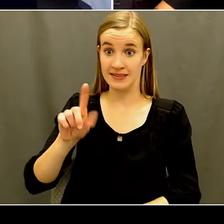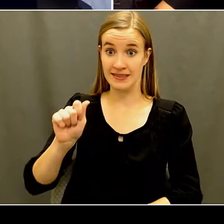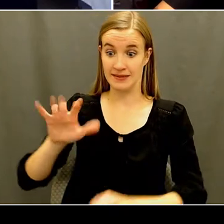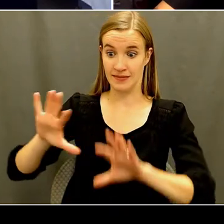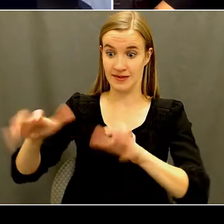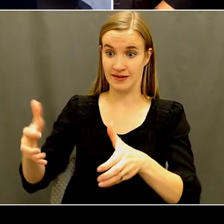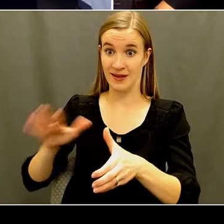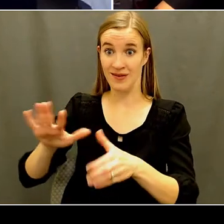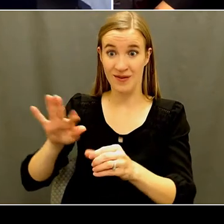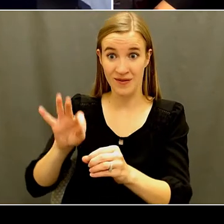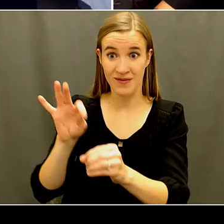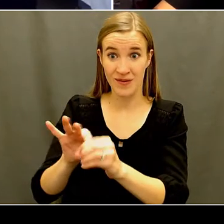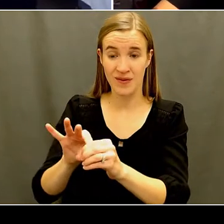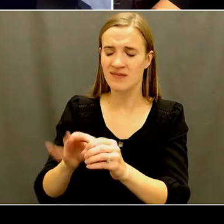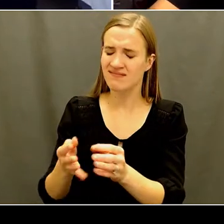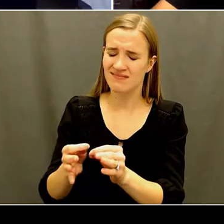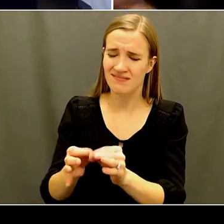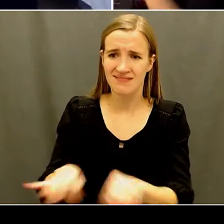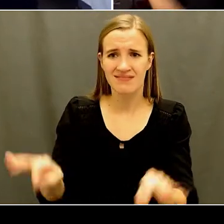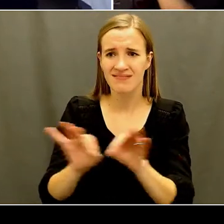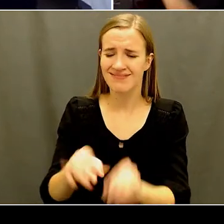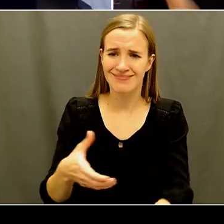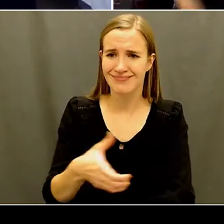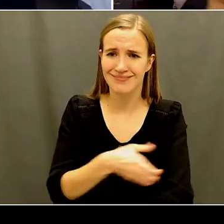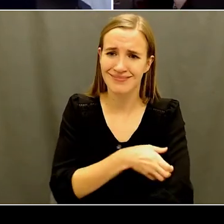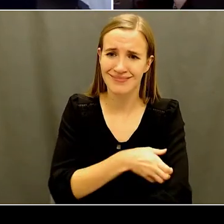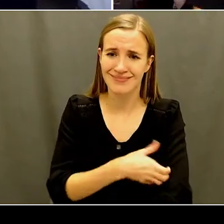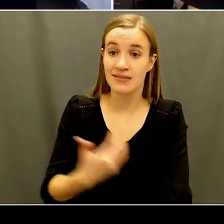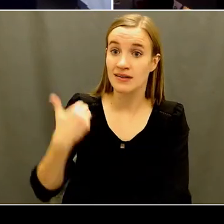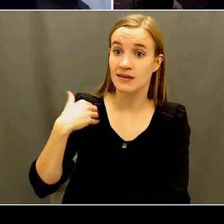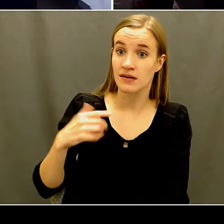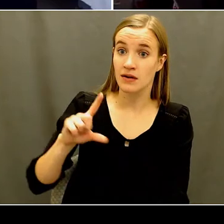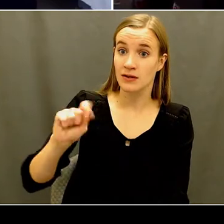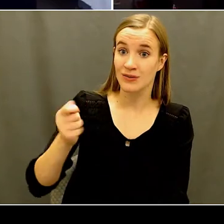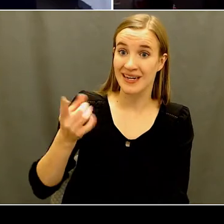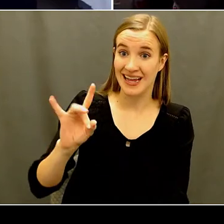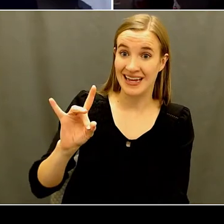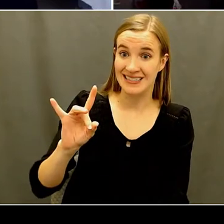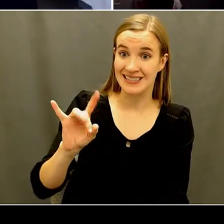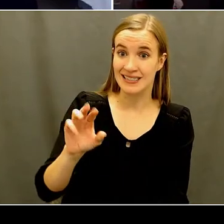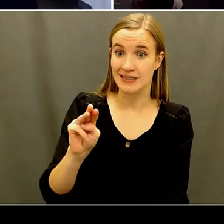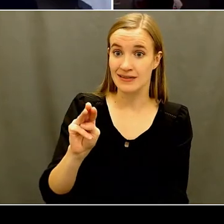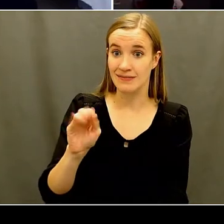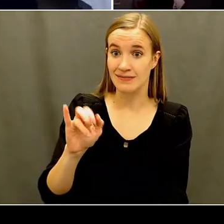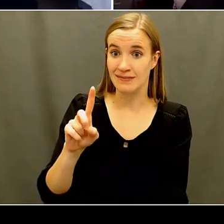incredible. COVID, and its impact on the election, could potentially throw all of